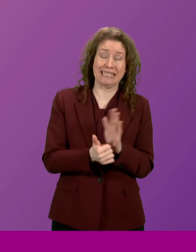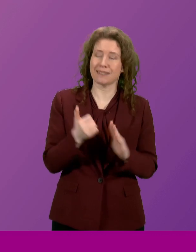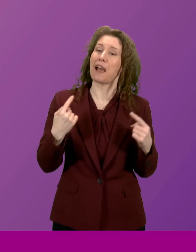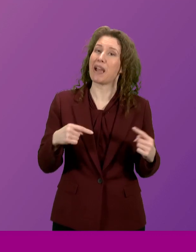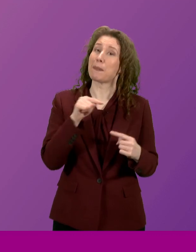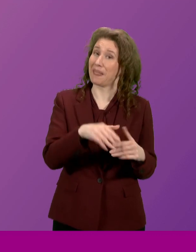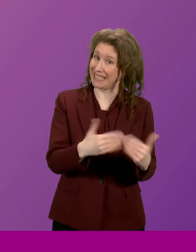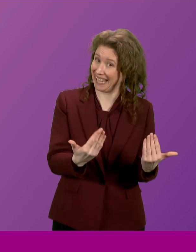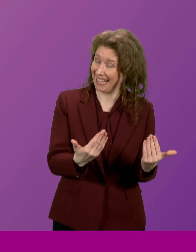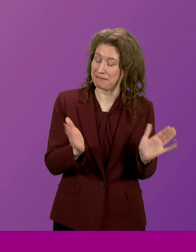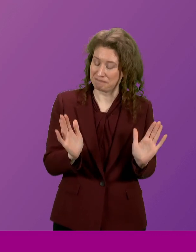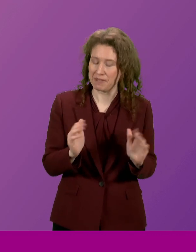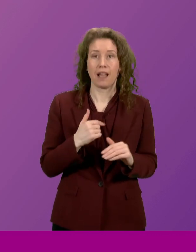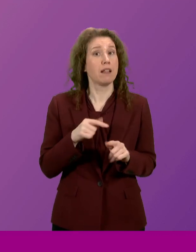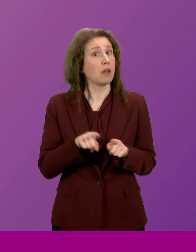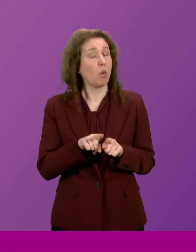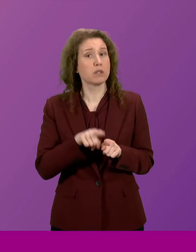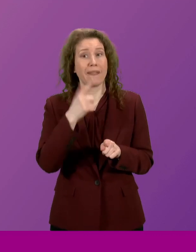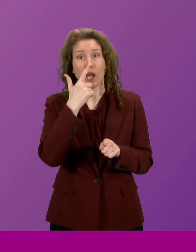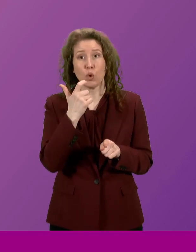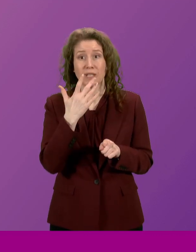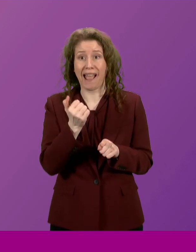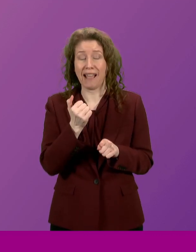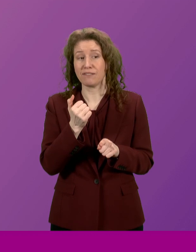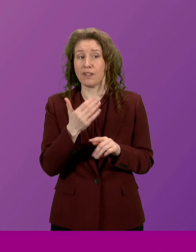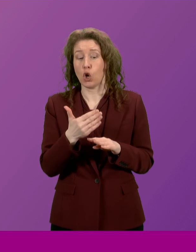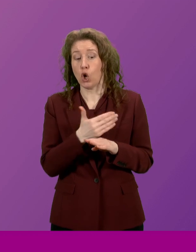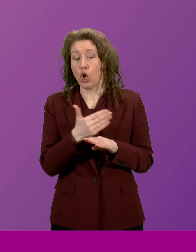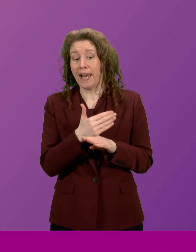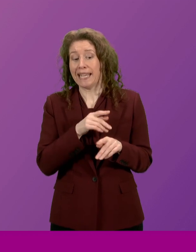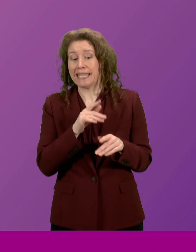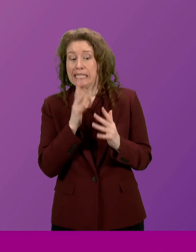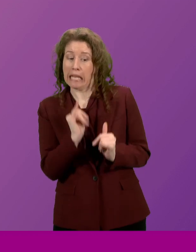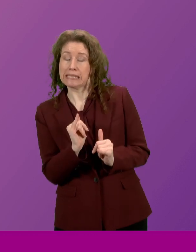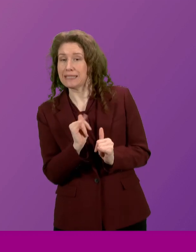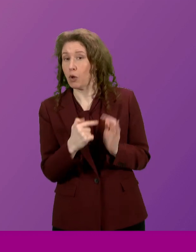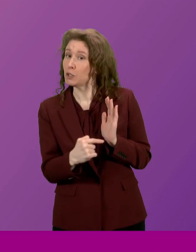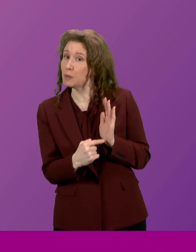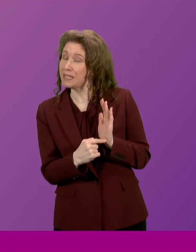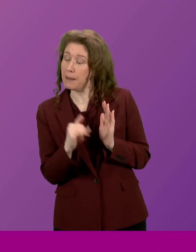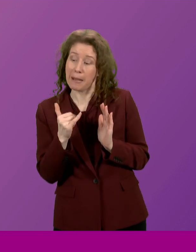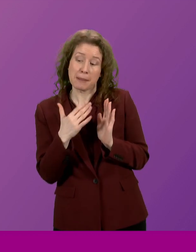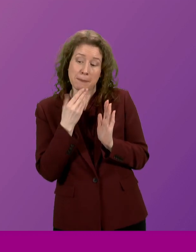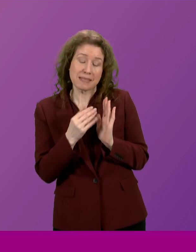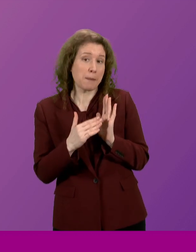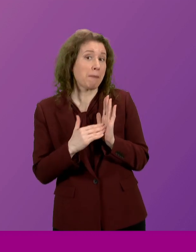day, although, of course, they could have an early outing on Tuesday. Since Mr Mundell is